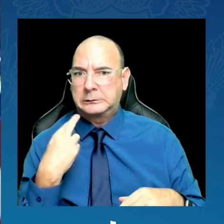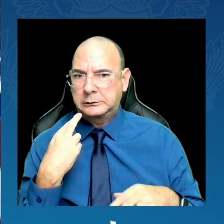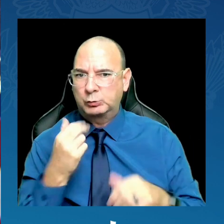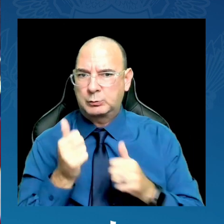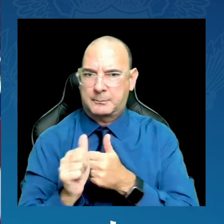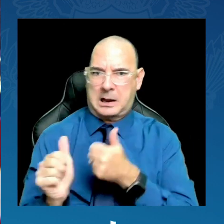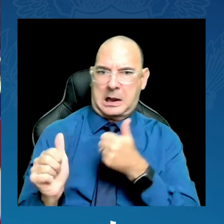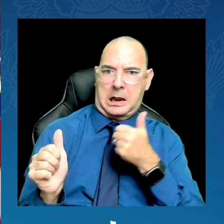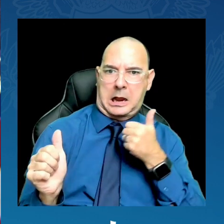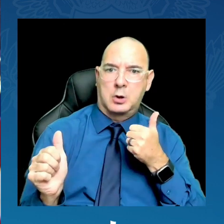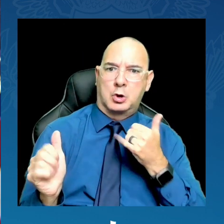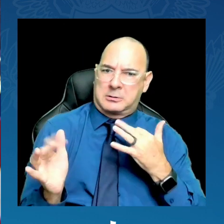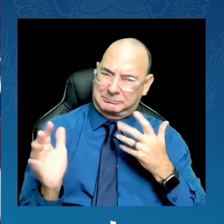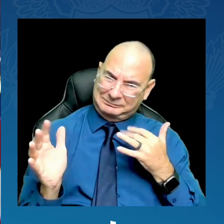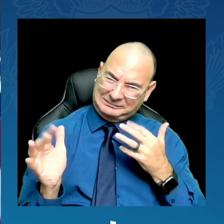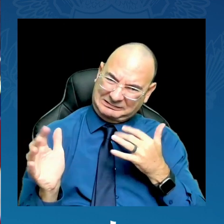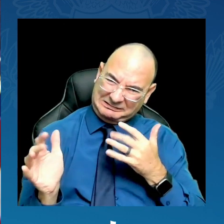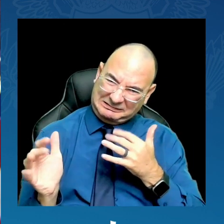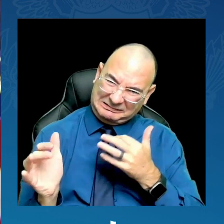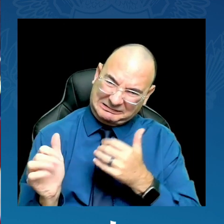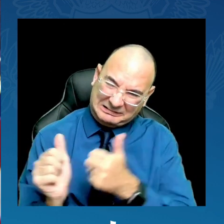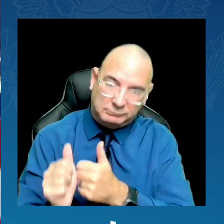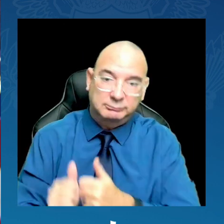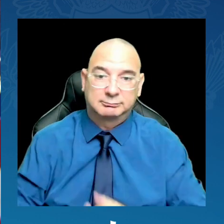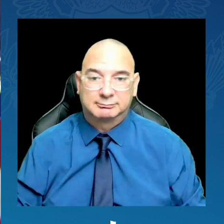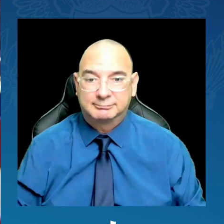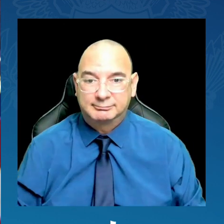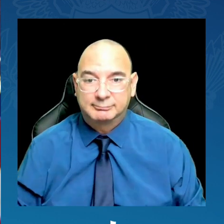And so, to the assembled thousands